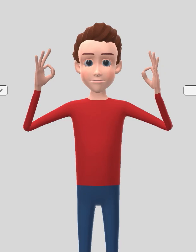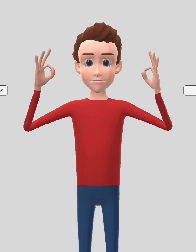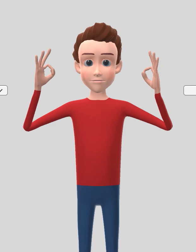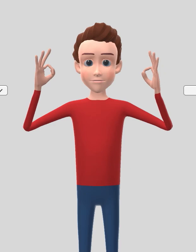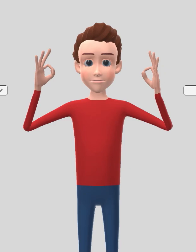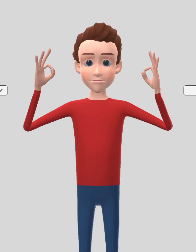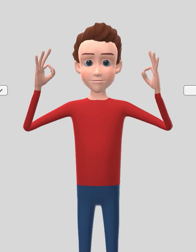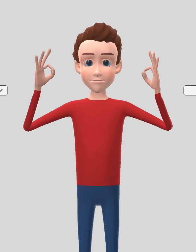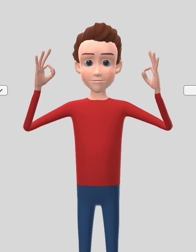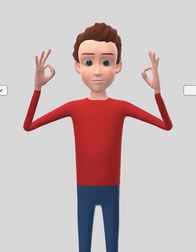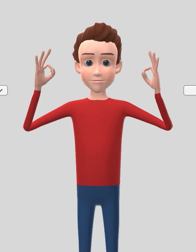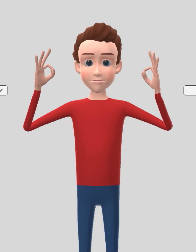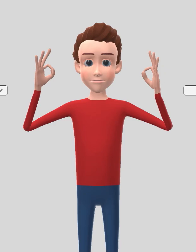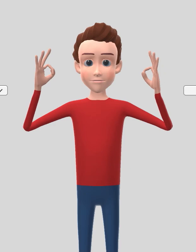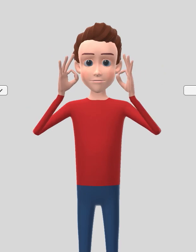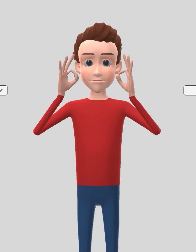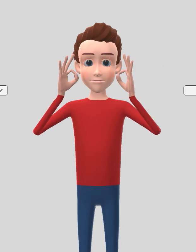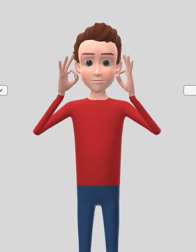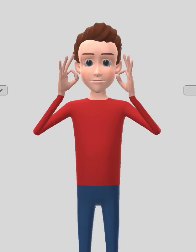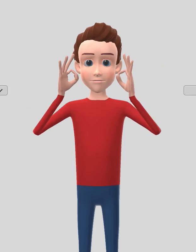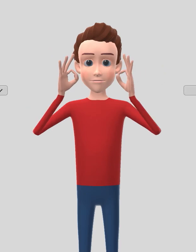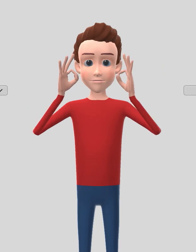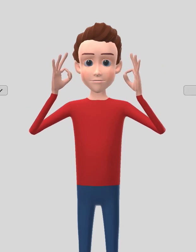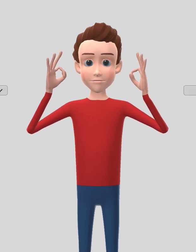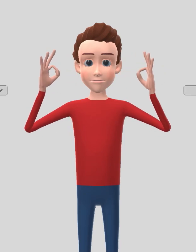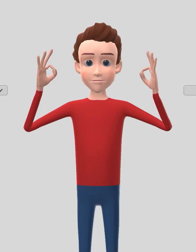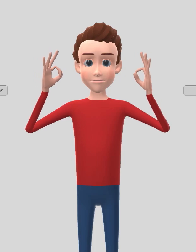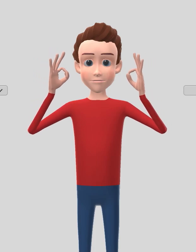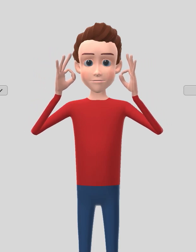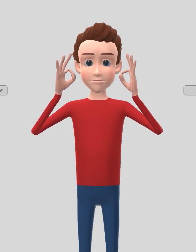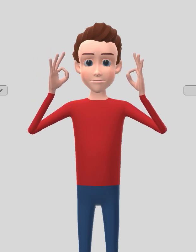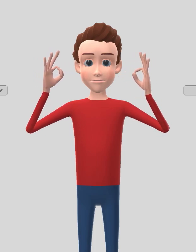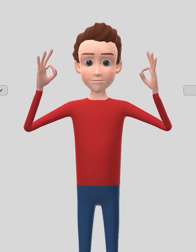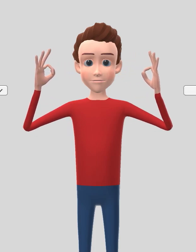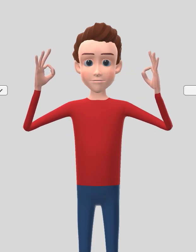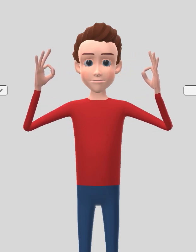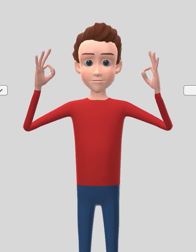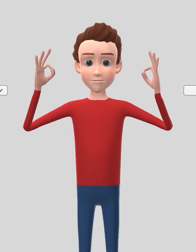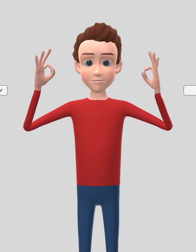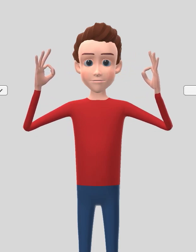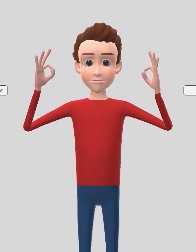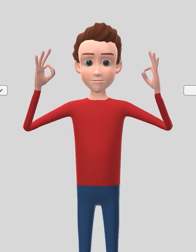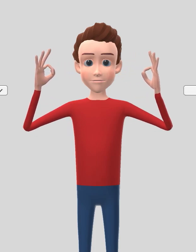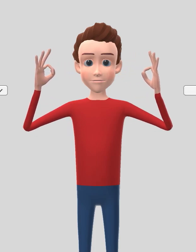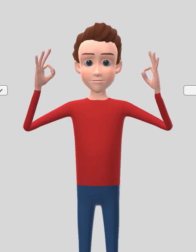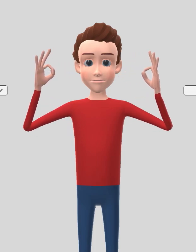fourth and final position. Now if we play the animation, the avatar will shown the sign for cat